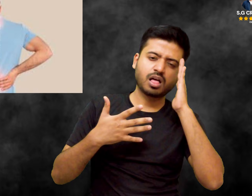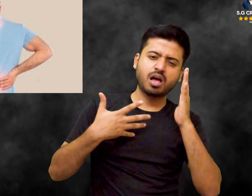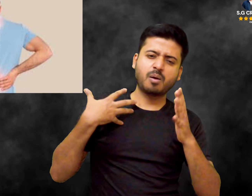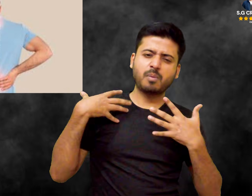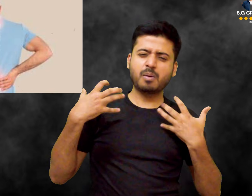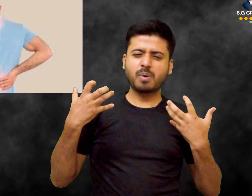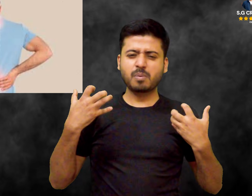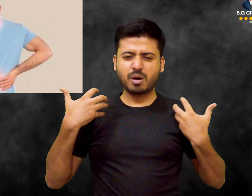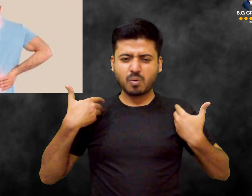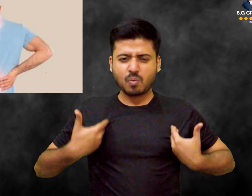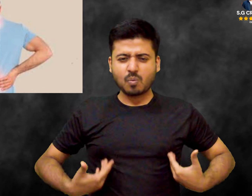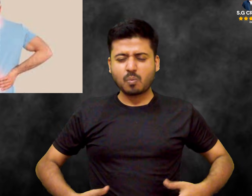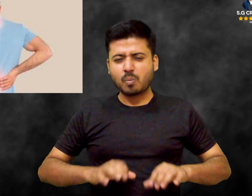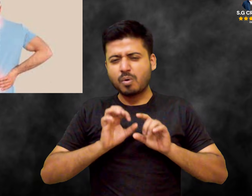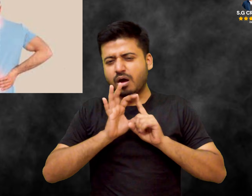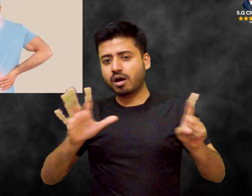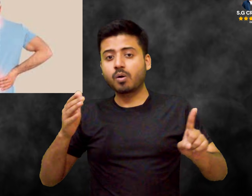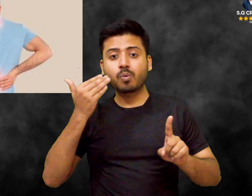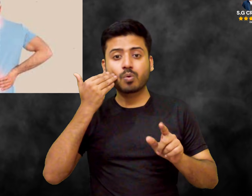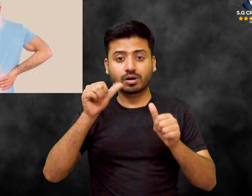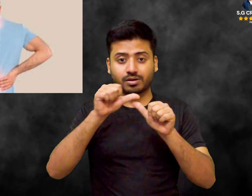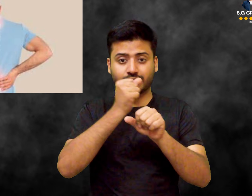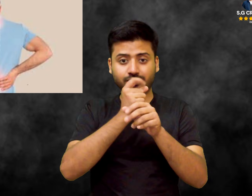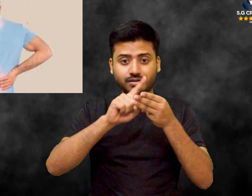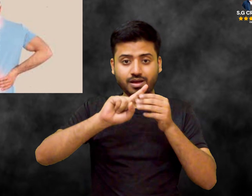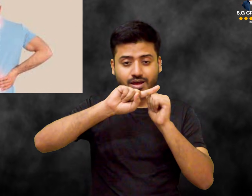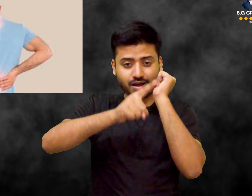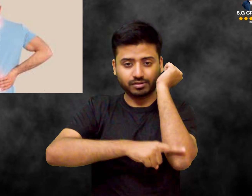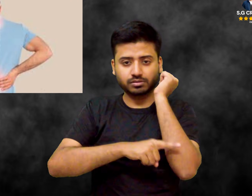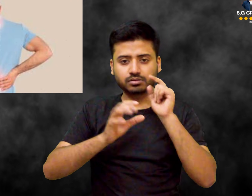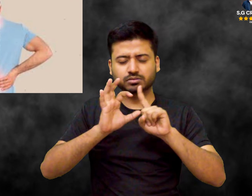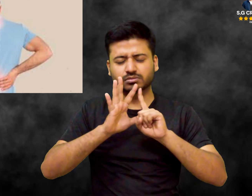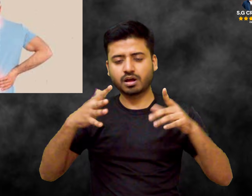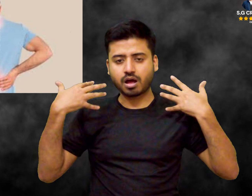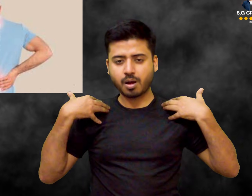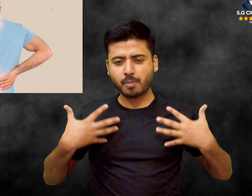to produce the same amount. Glass warning sunlight through windows does not produce